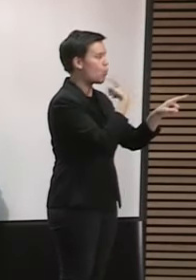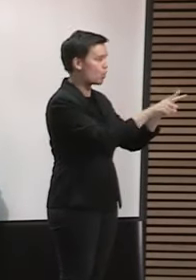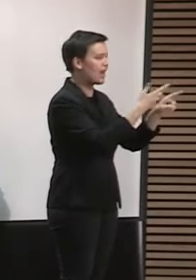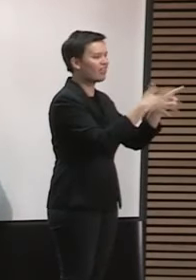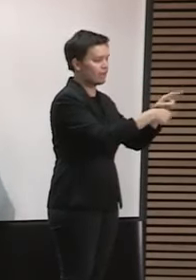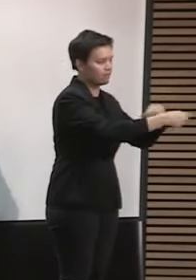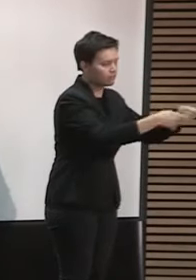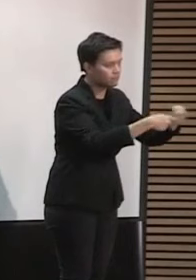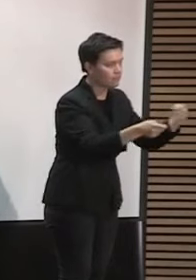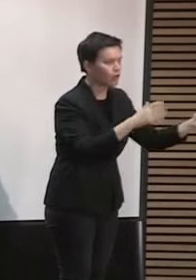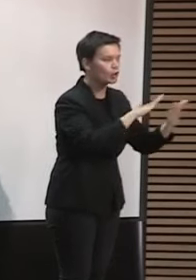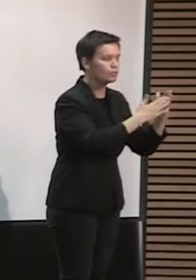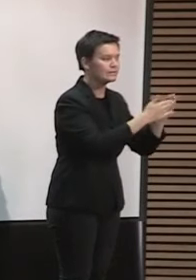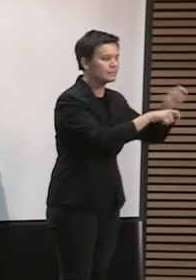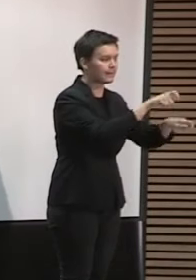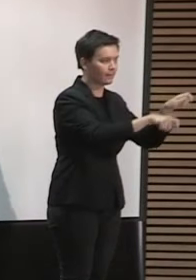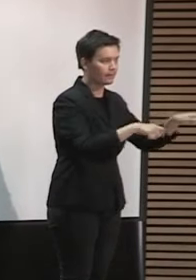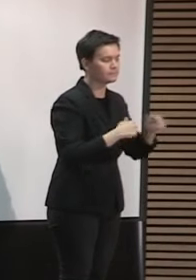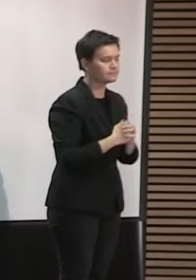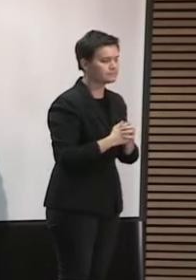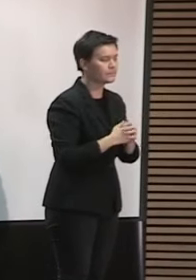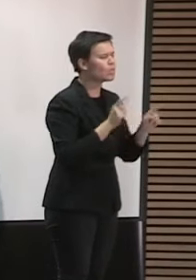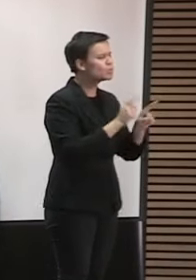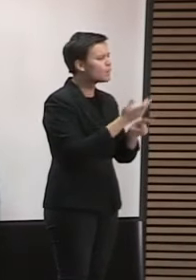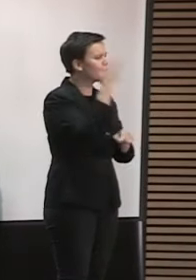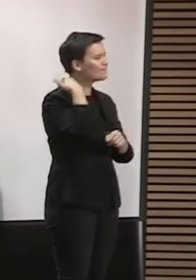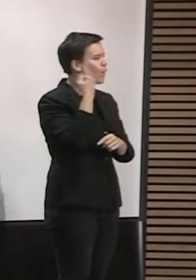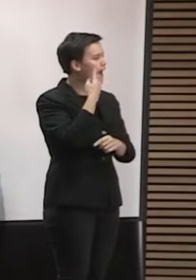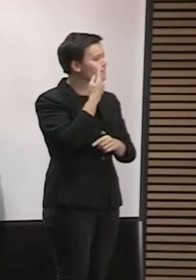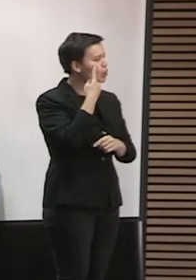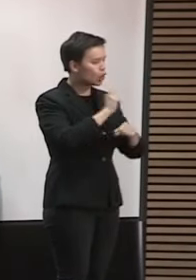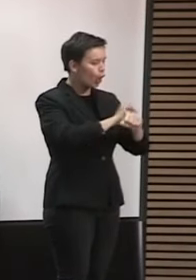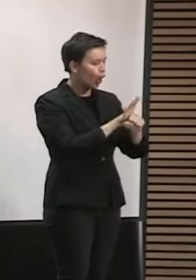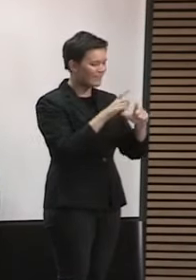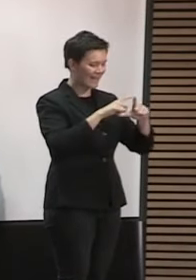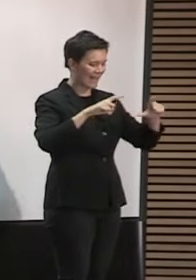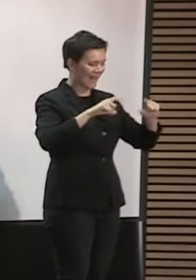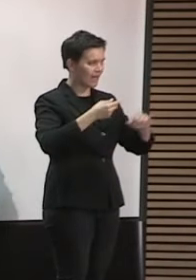people of Canterbury and the wider South Island.